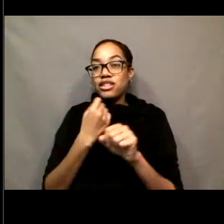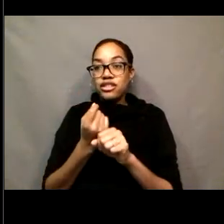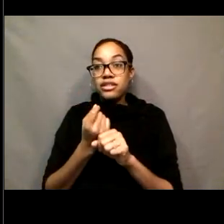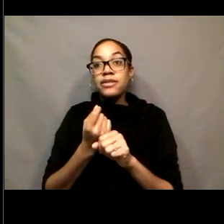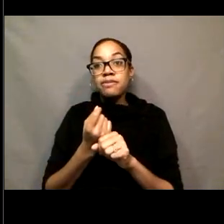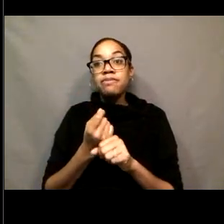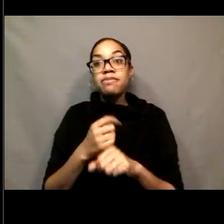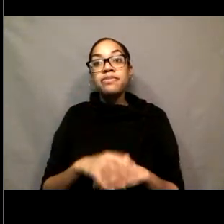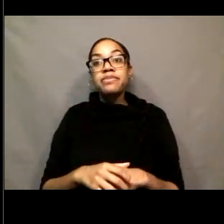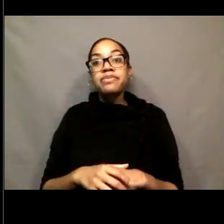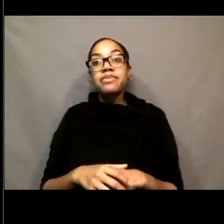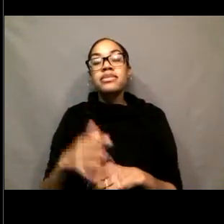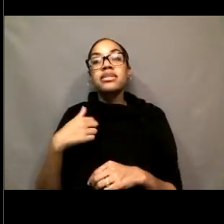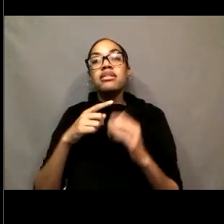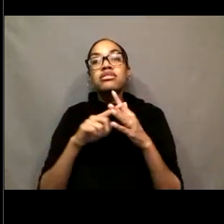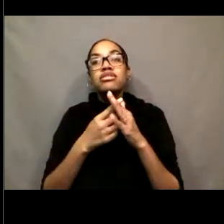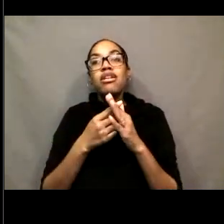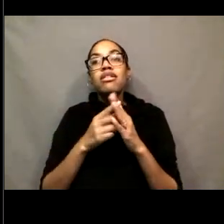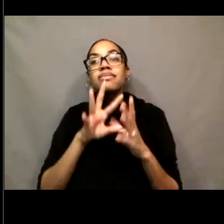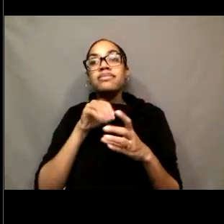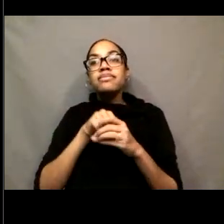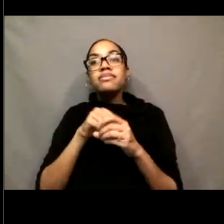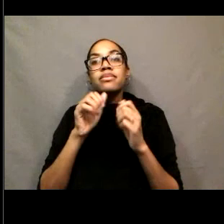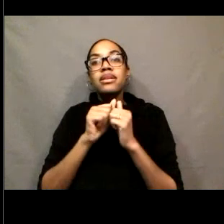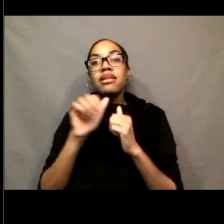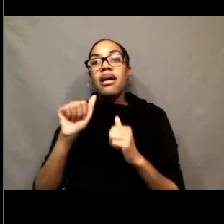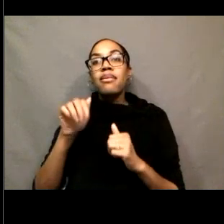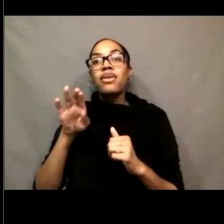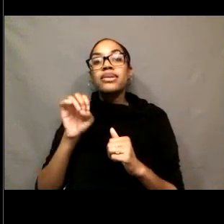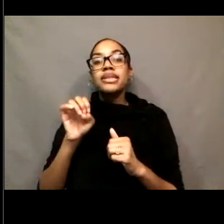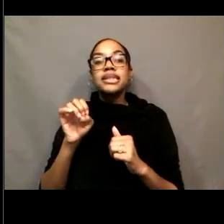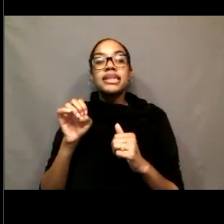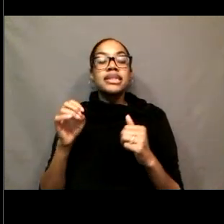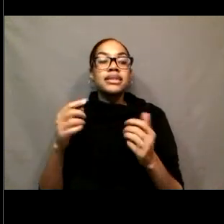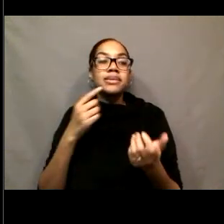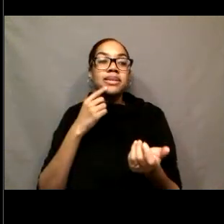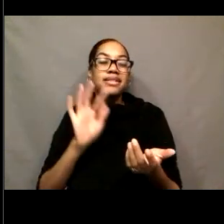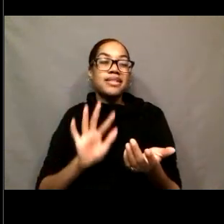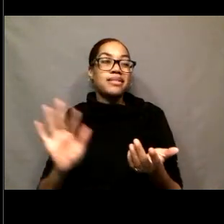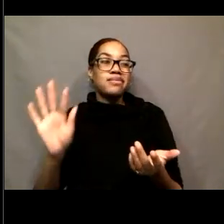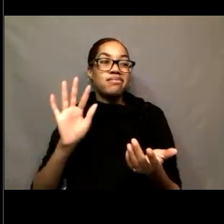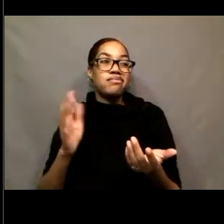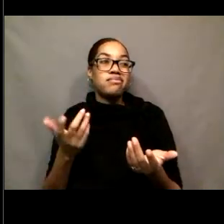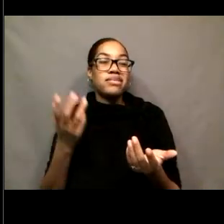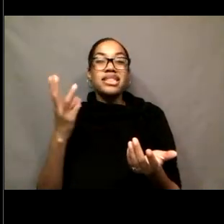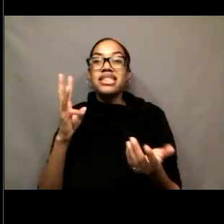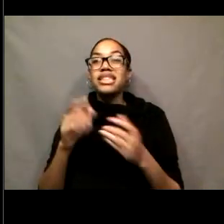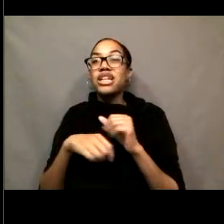I started getting involved in abalone probably about 16 years ago.